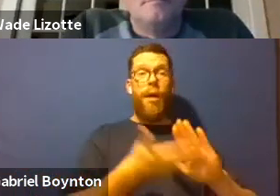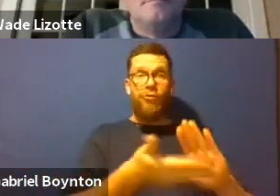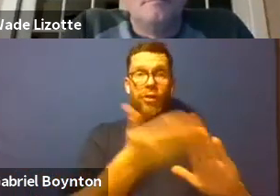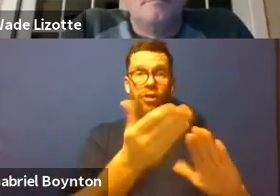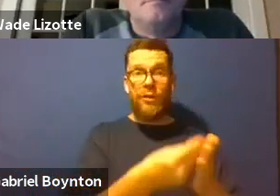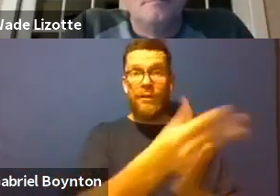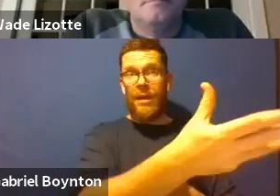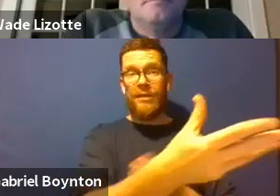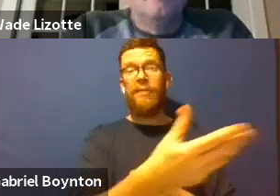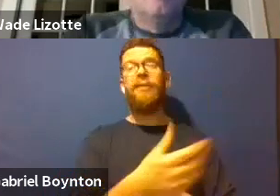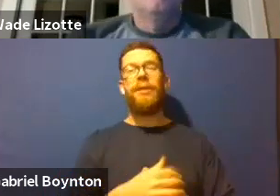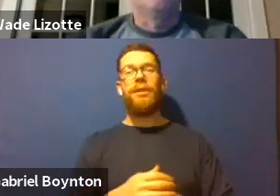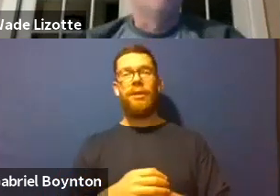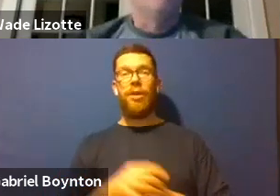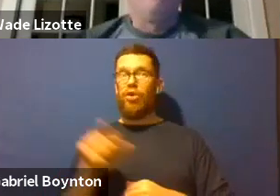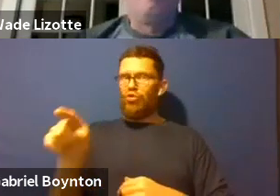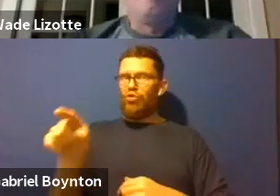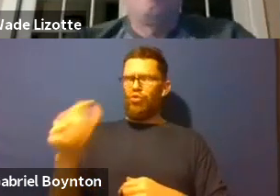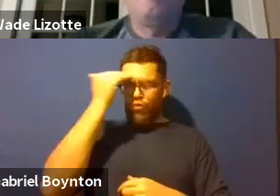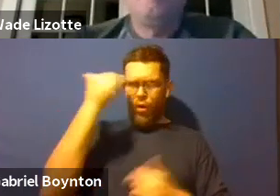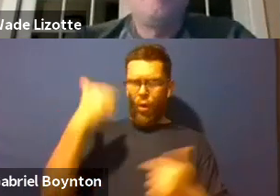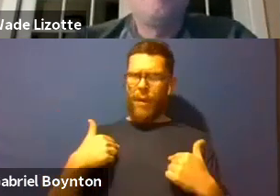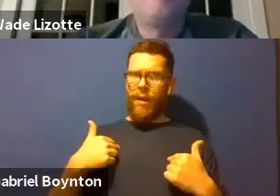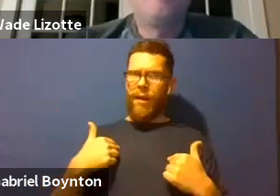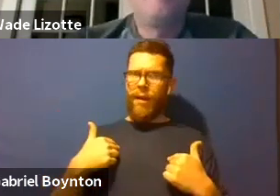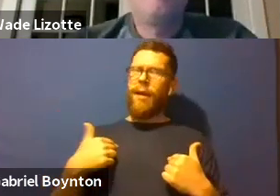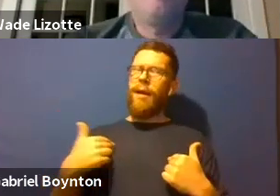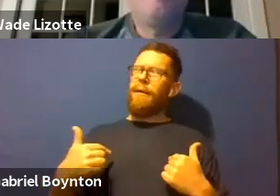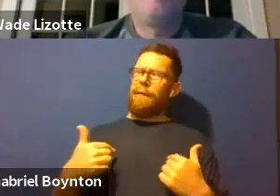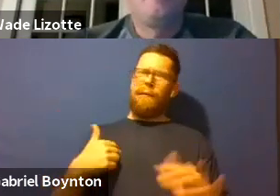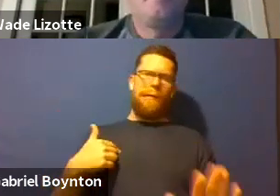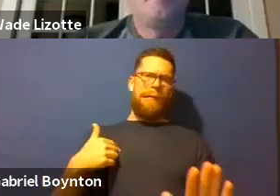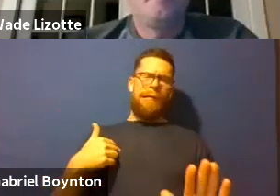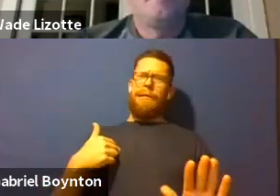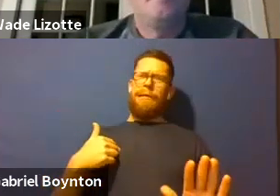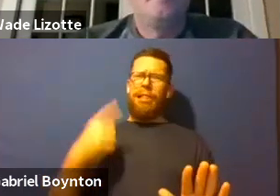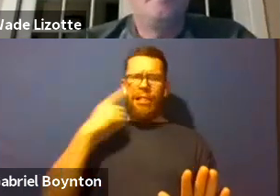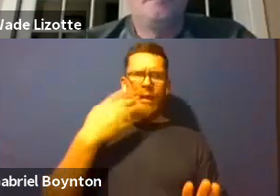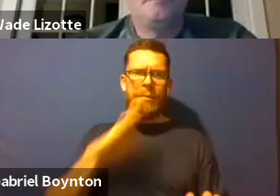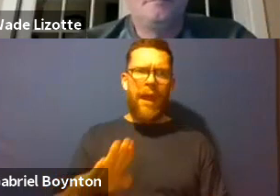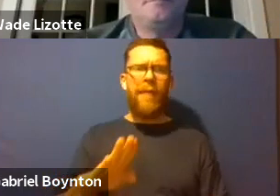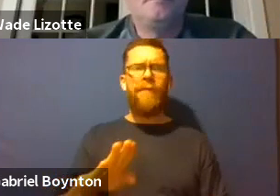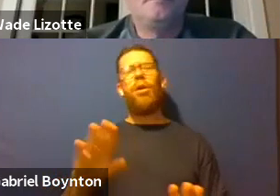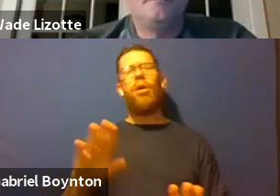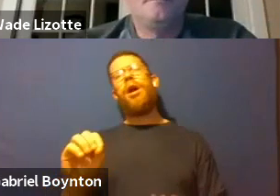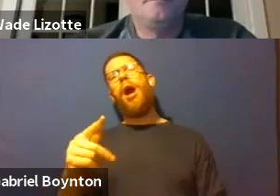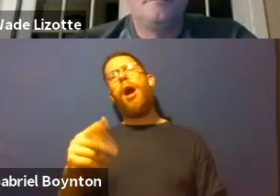Deniz Savas: And, you know, one one operational expenses for school choice because I think it's a bad move. That's the one area. I would say I think that we should